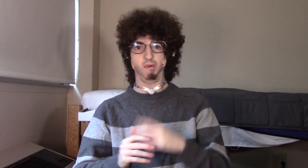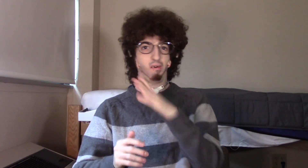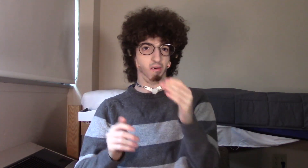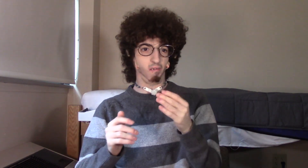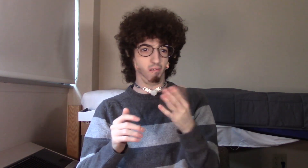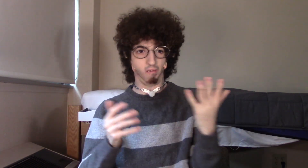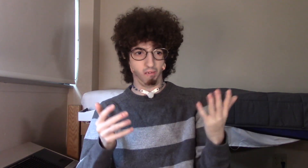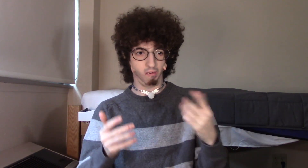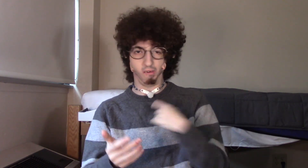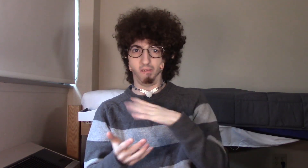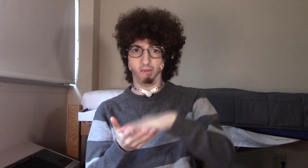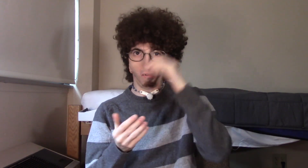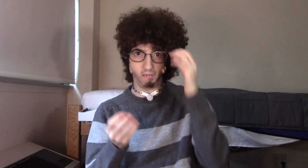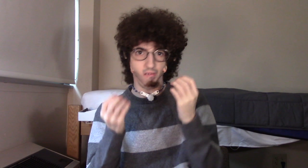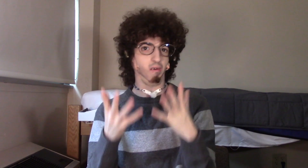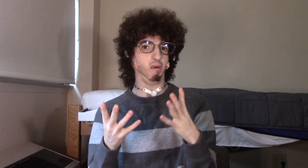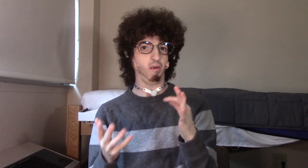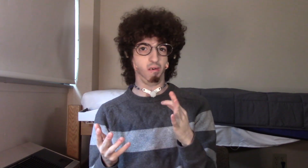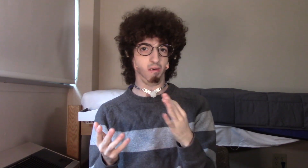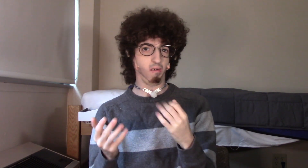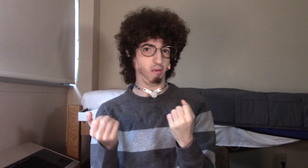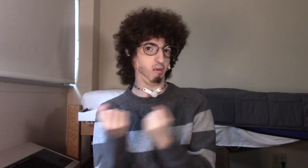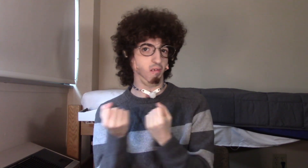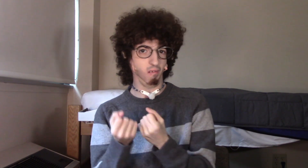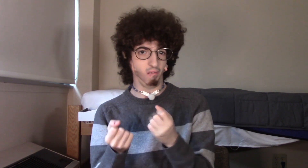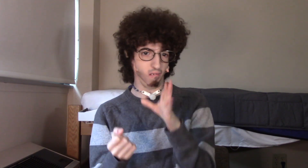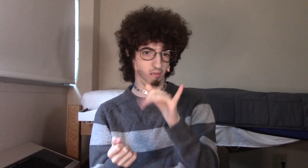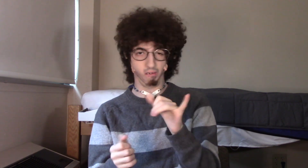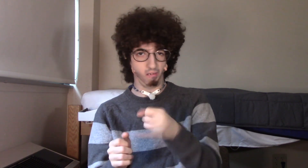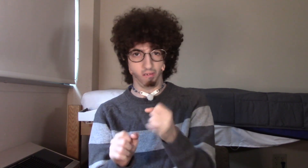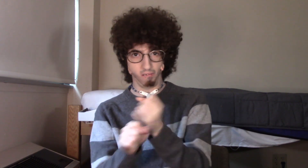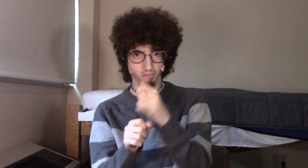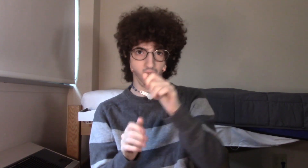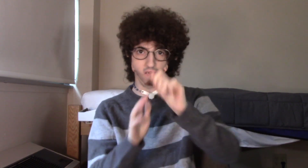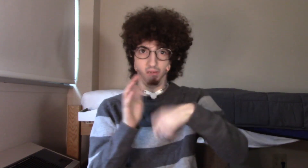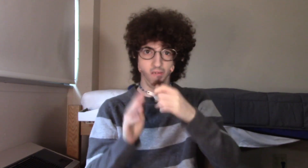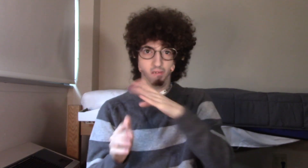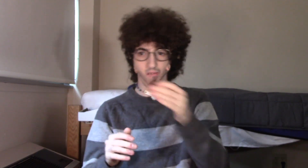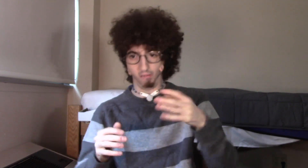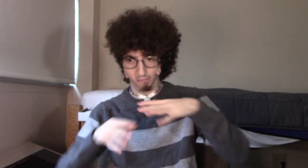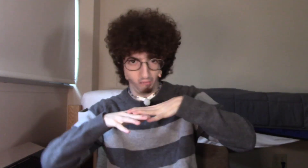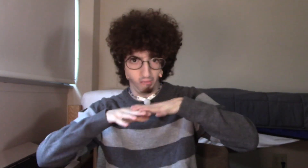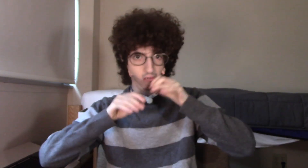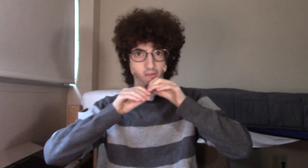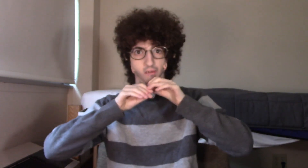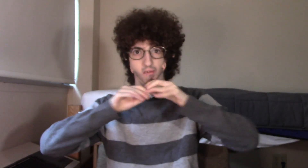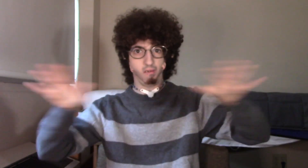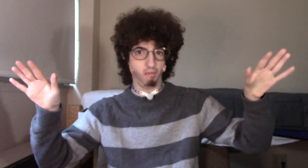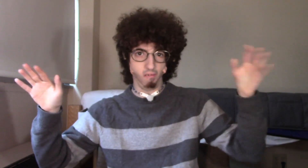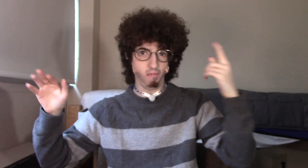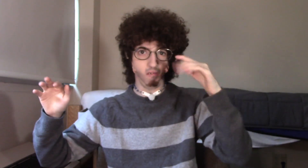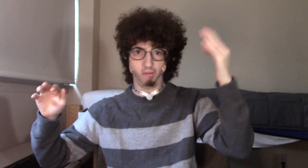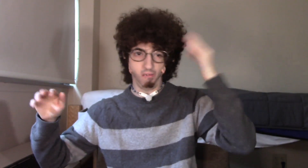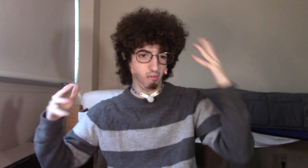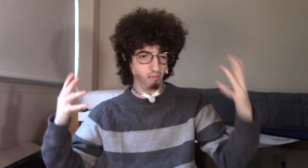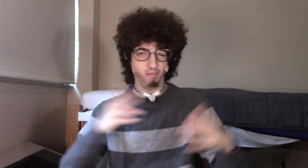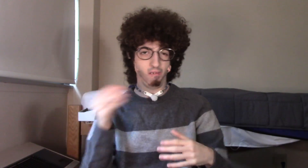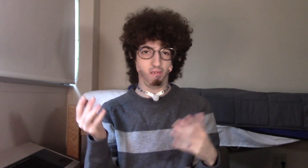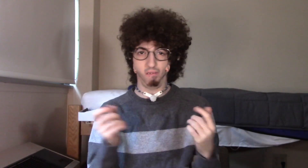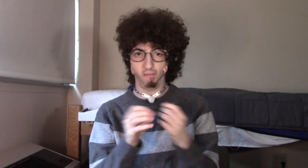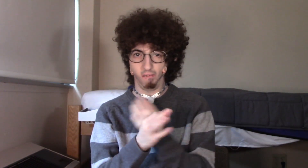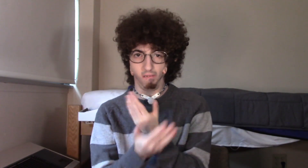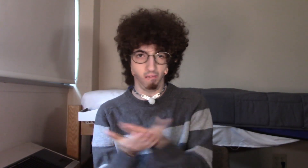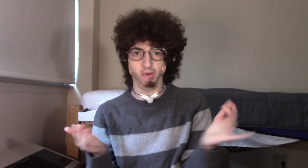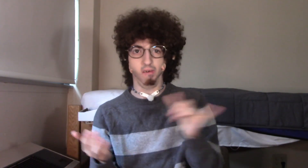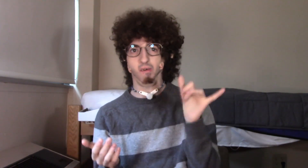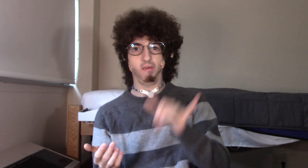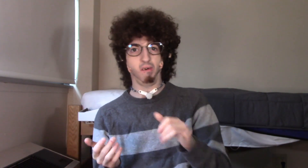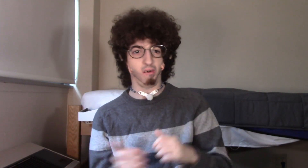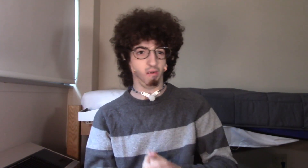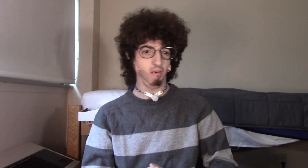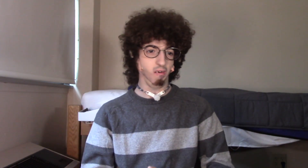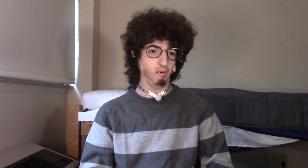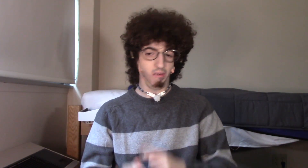I learned a lot of advocacy by just making videos and spreading awareness and stuff like that